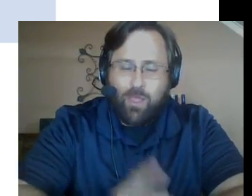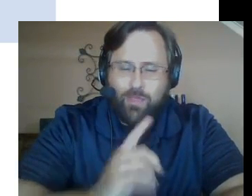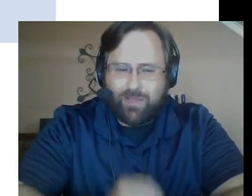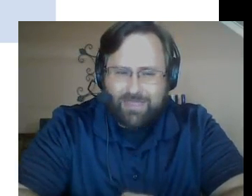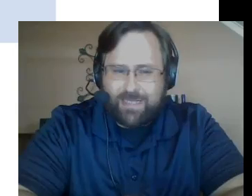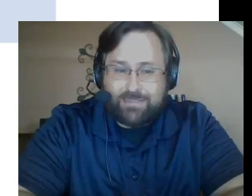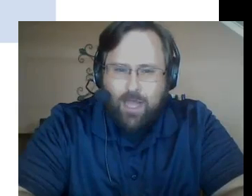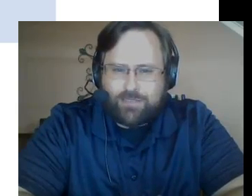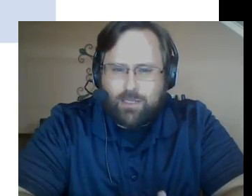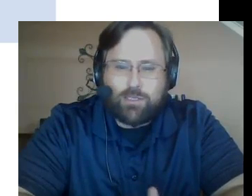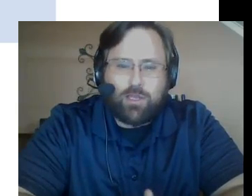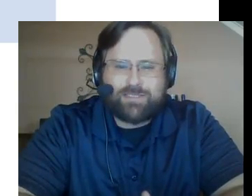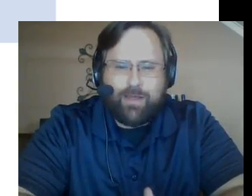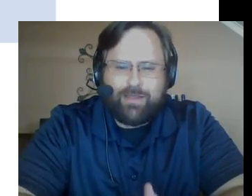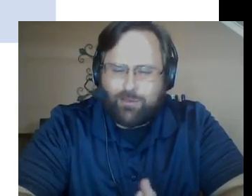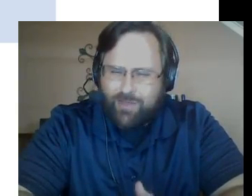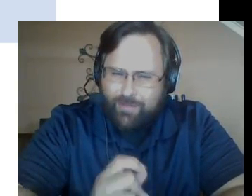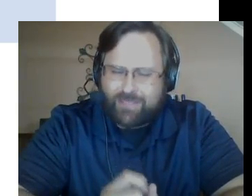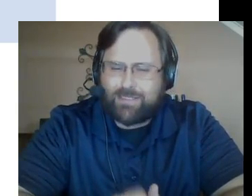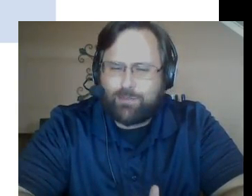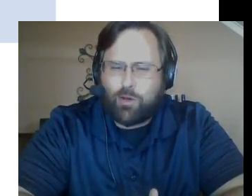the last sentence Octolanda lost the money that you lent me get a little more